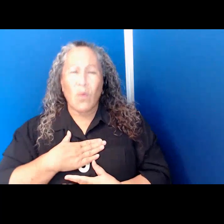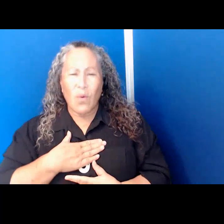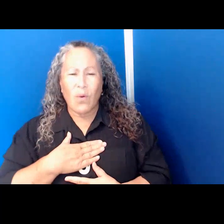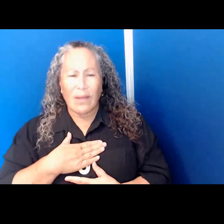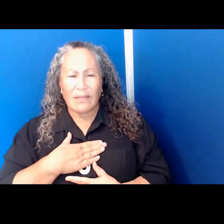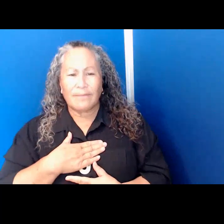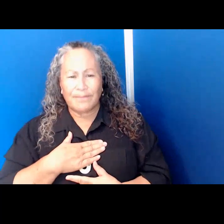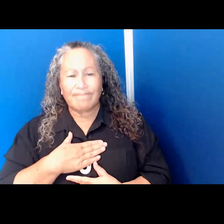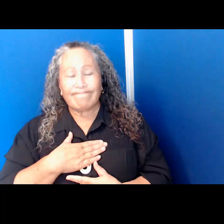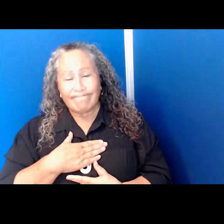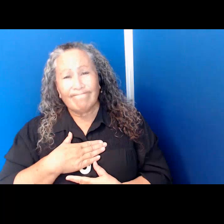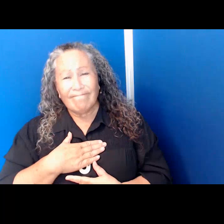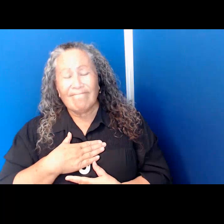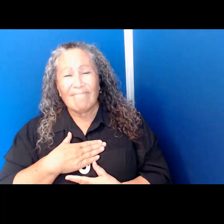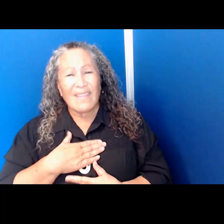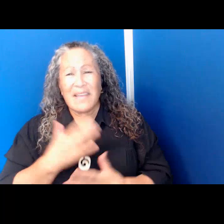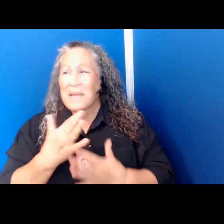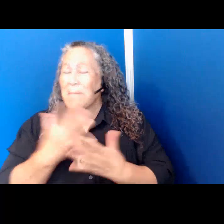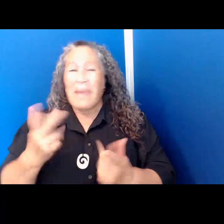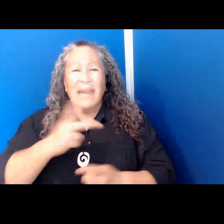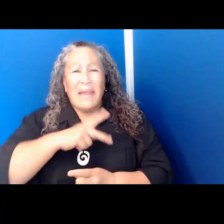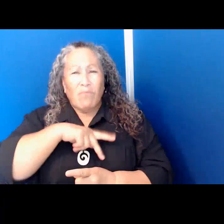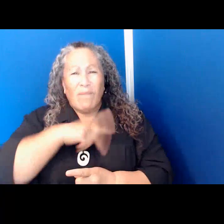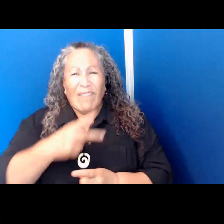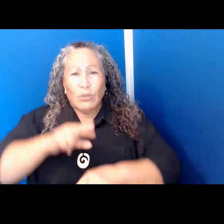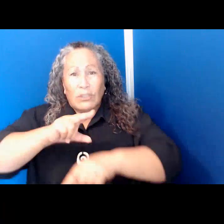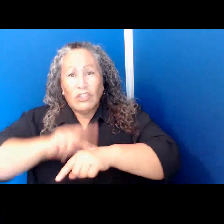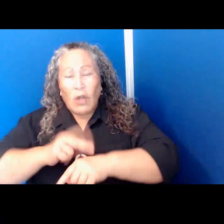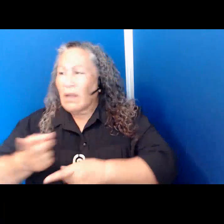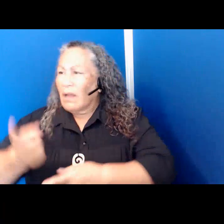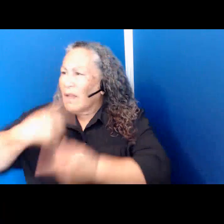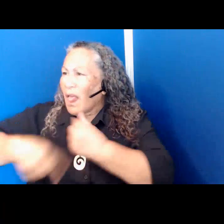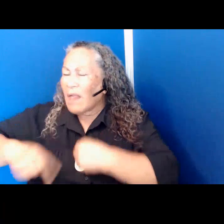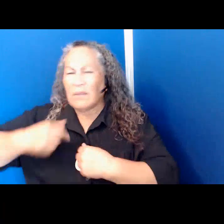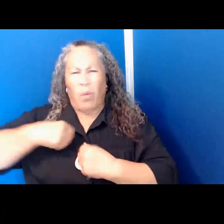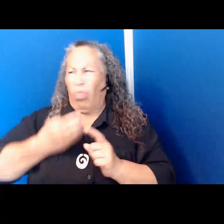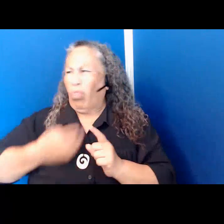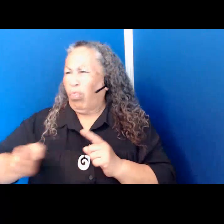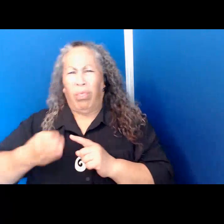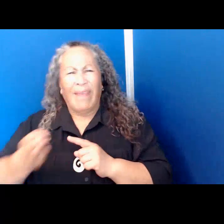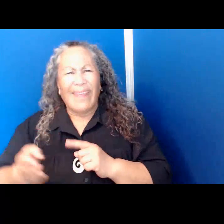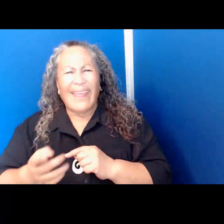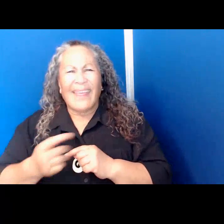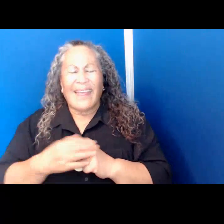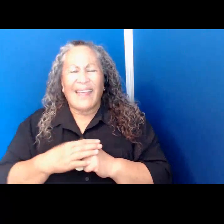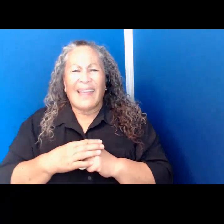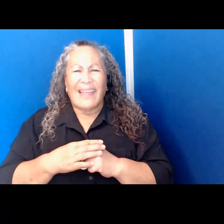we got the run around from dad's GP, we were told he was the one that we're meant to go through,